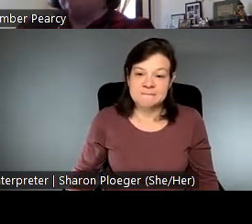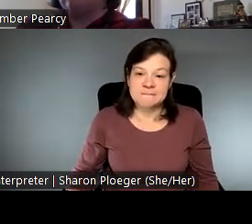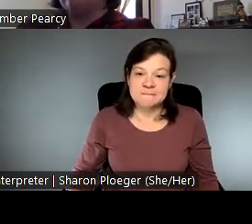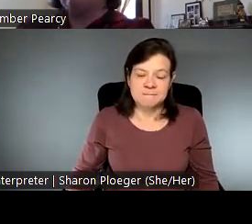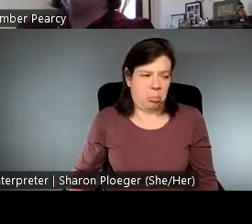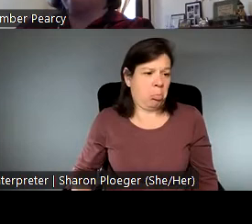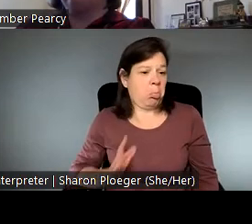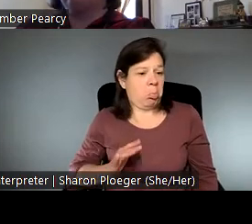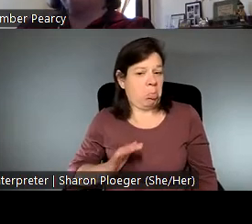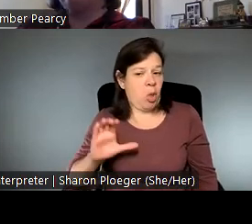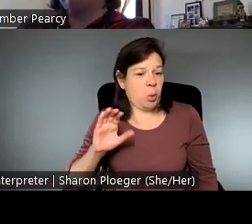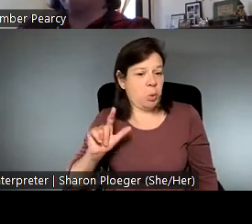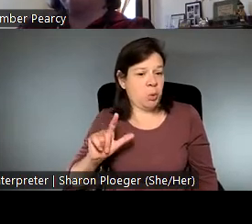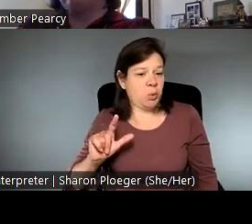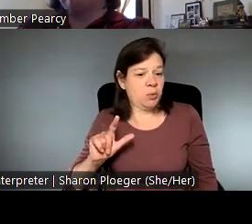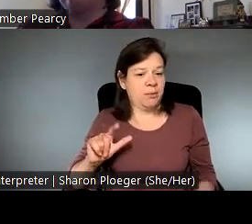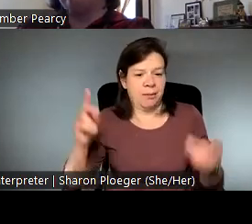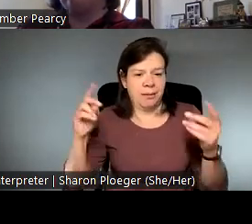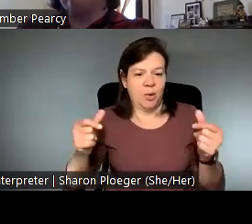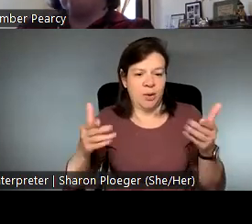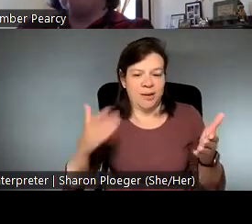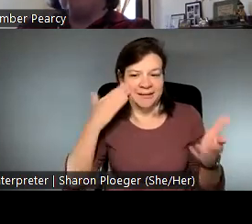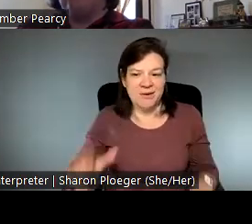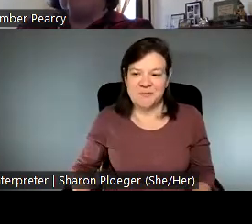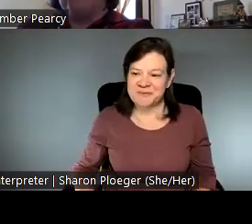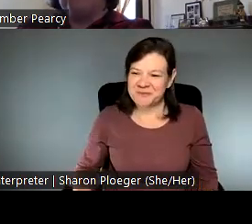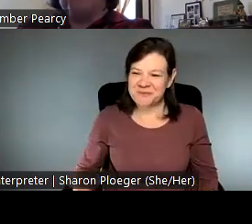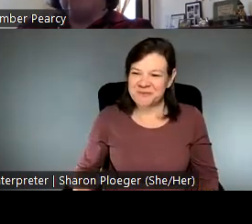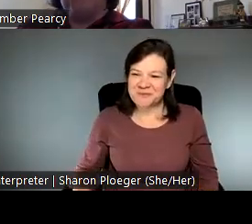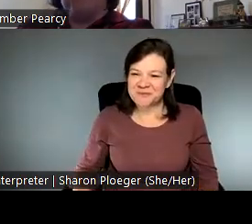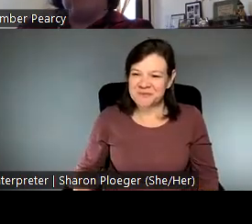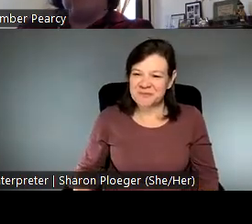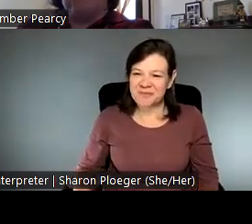So that's just another quicker way to do that. Nice. Alrighty.